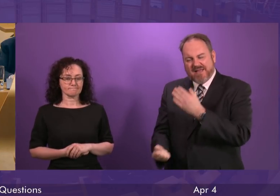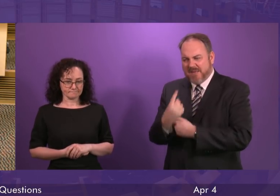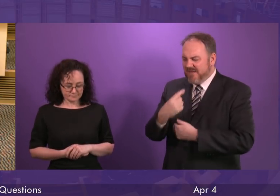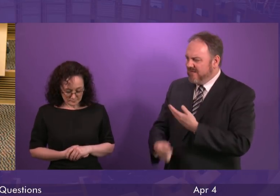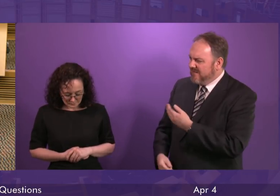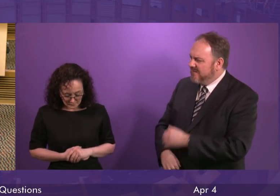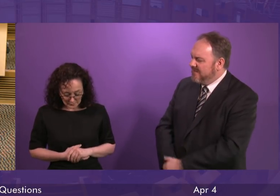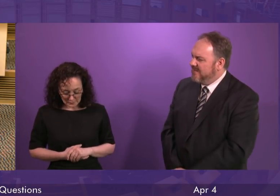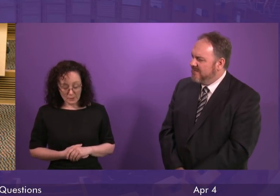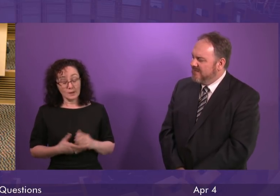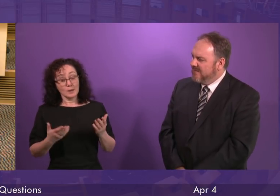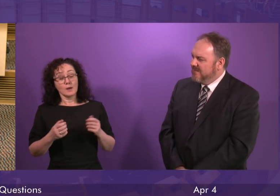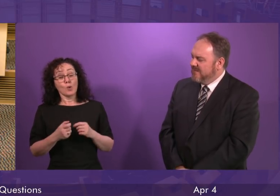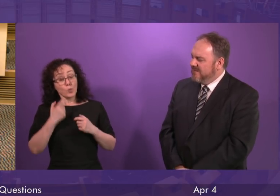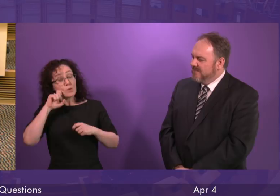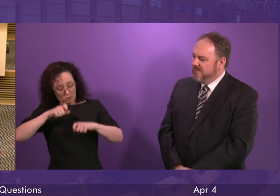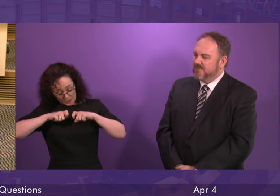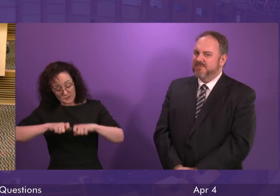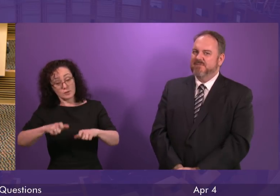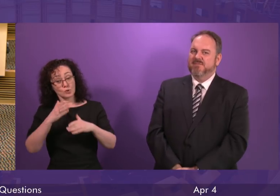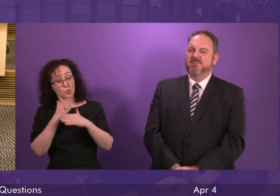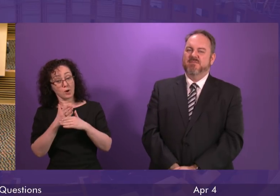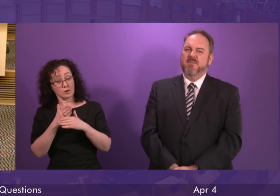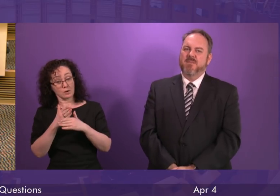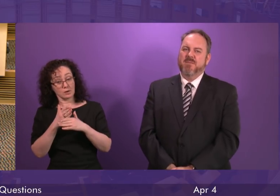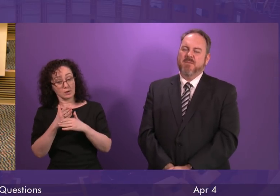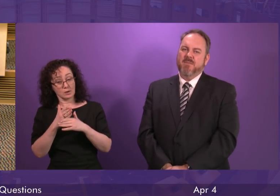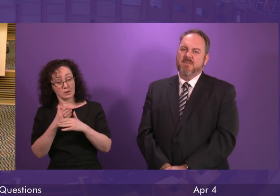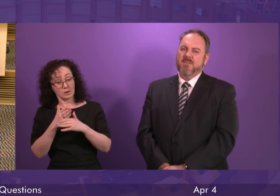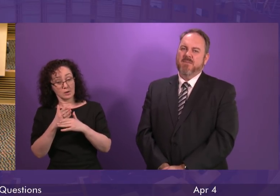The First Minister: We will continue to work across the chamber